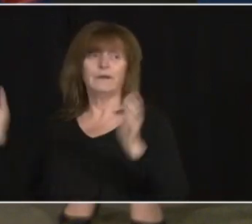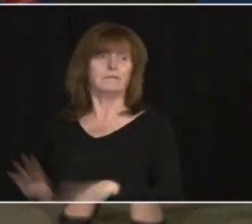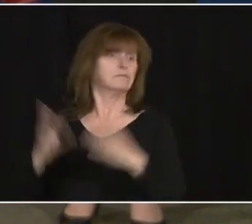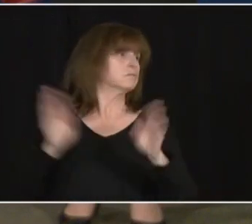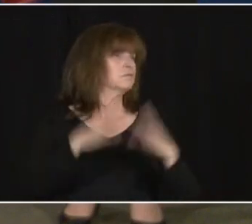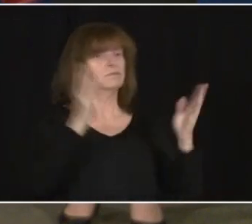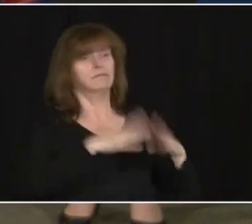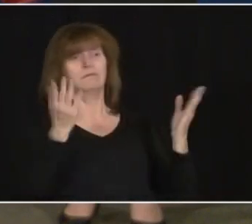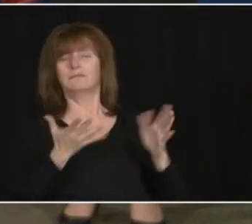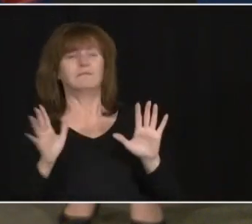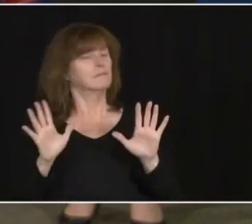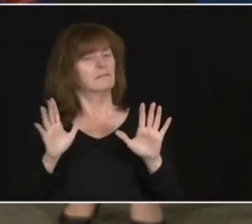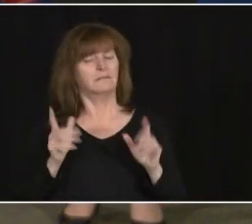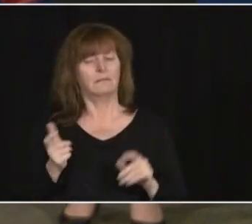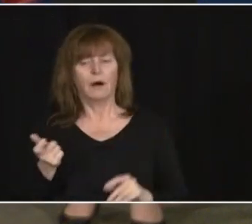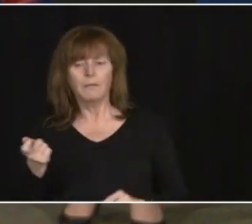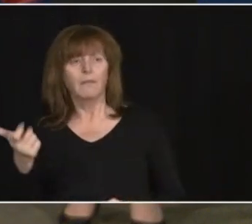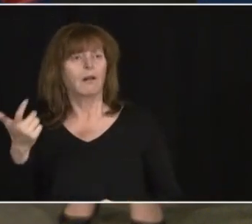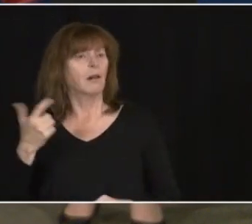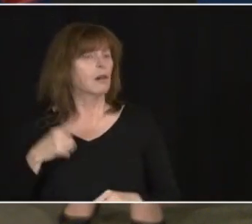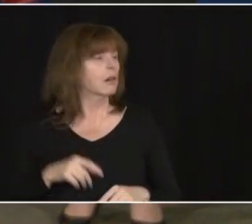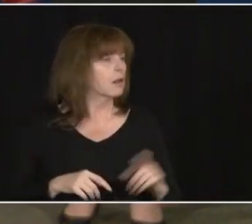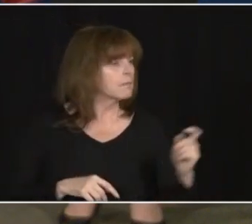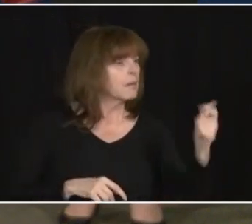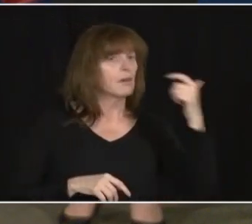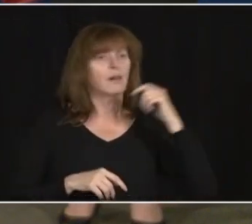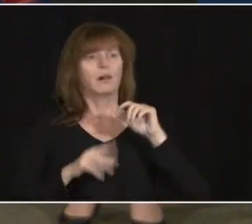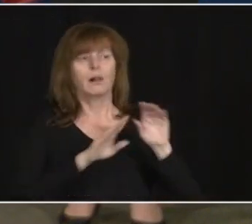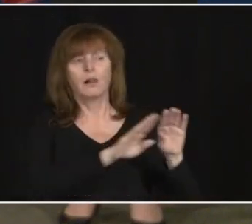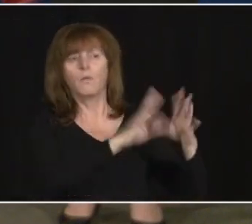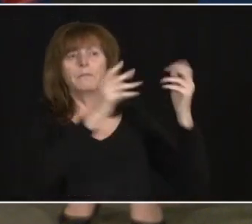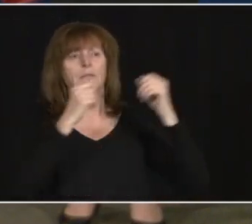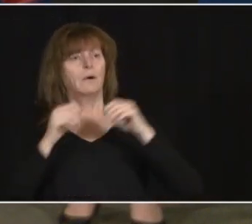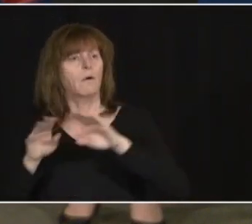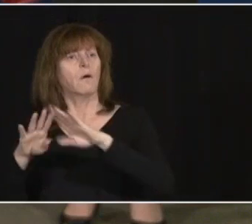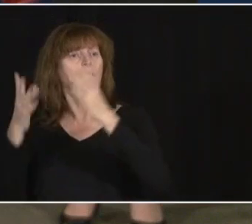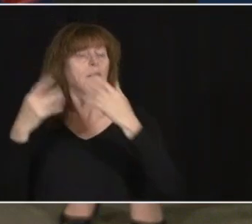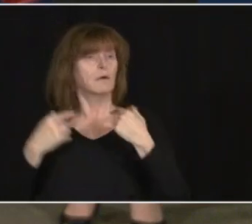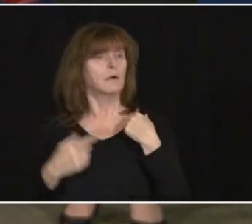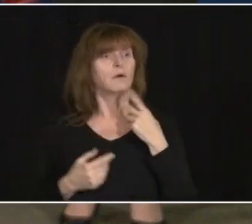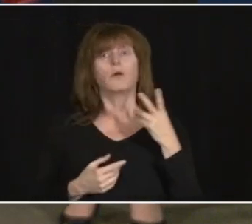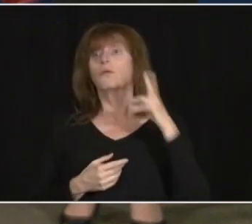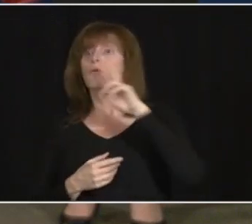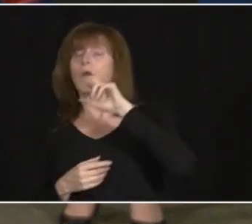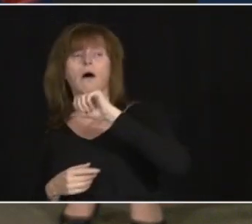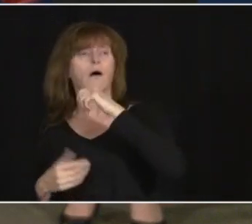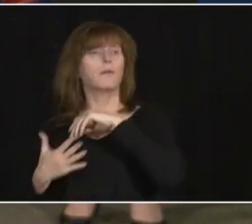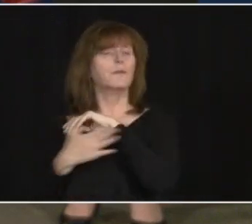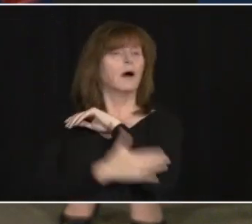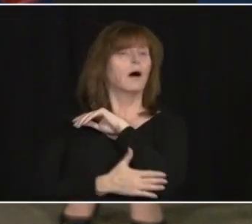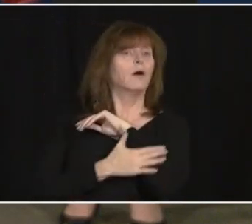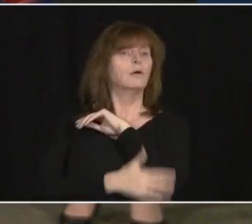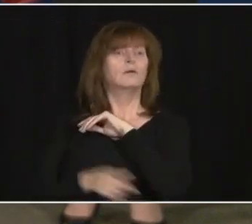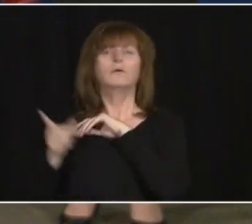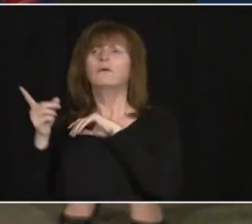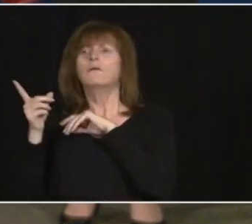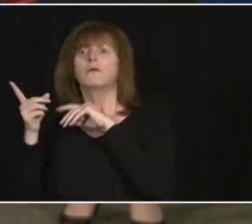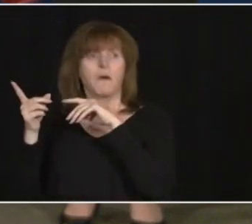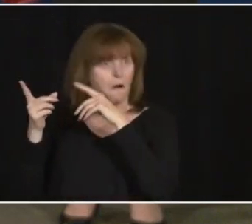a time. And we are also learning -- further jurisdictions around the world, what is working, what is not working.